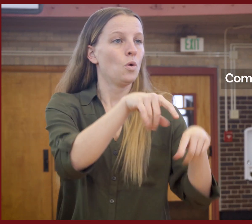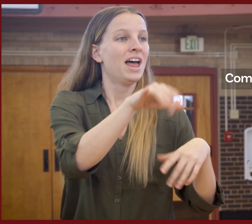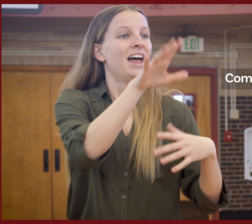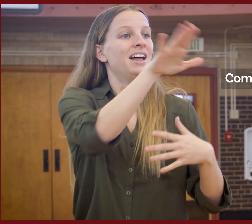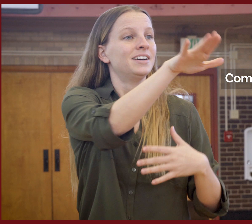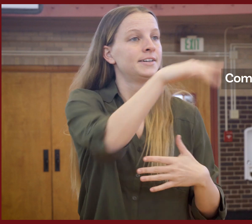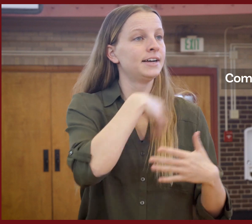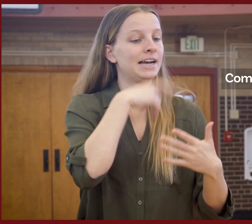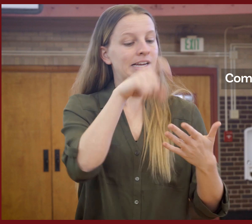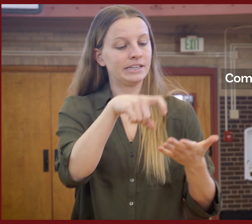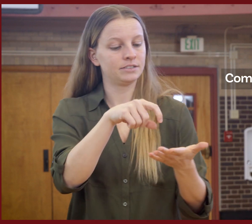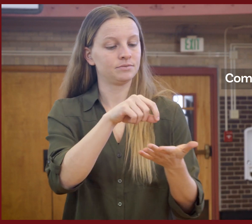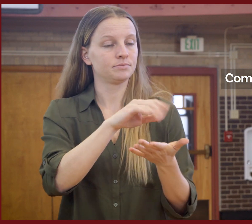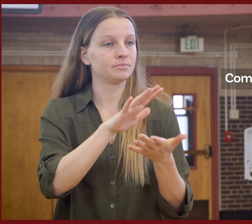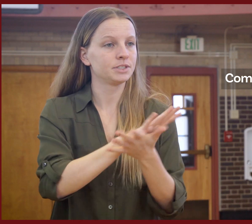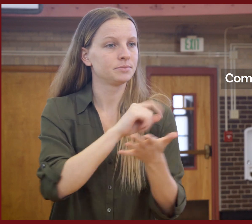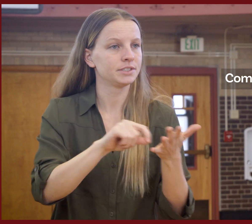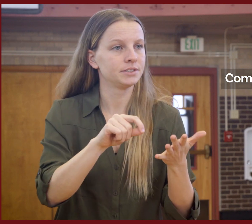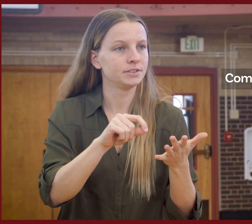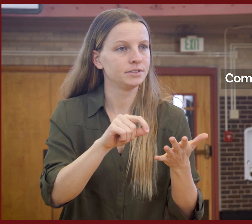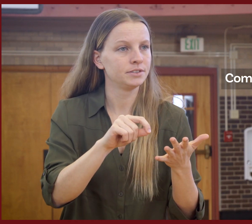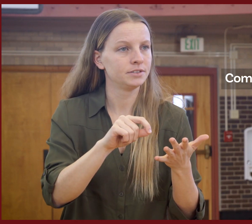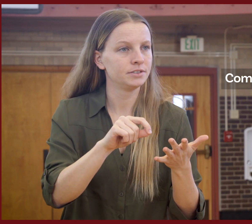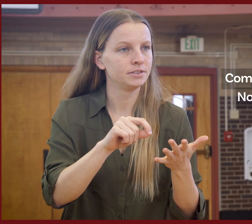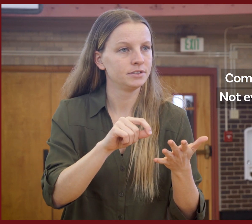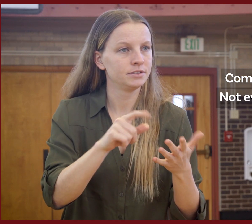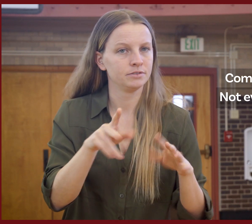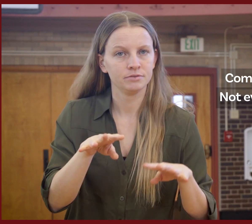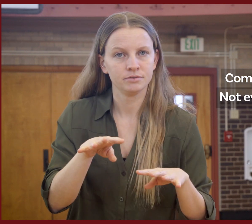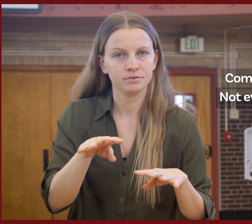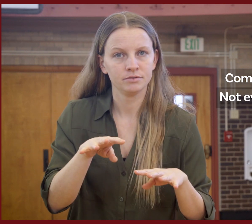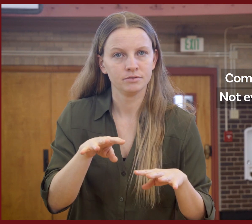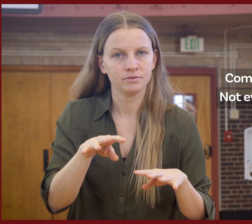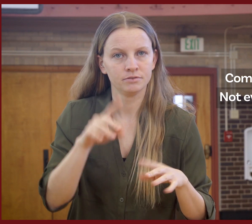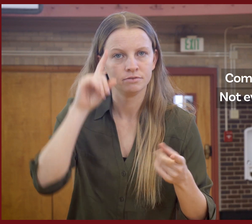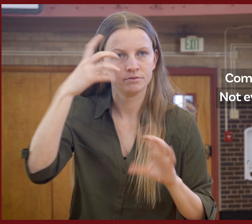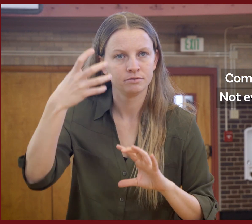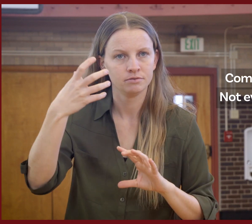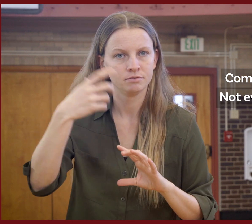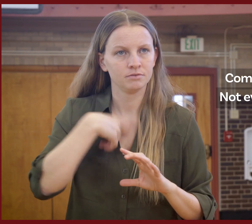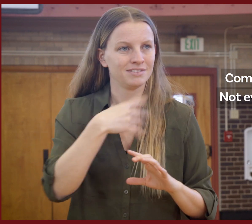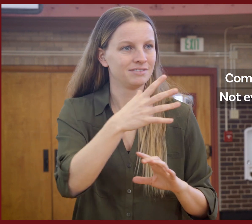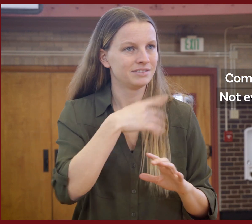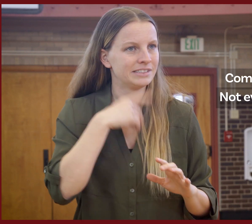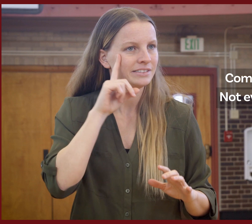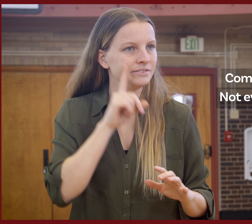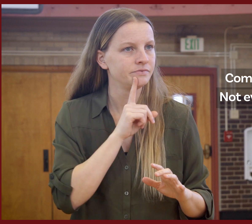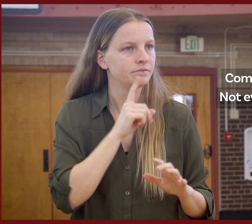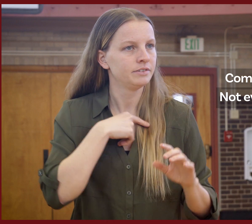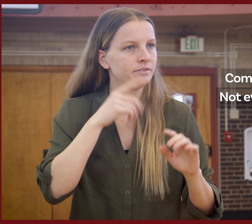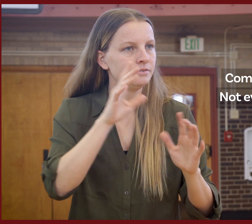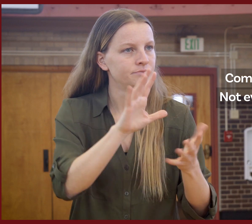So when I go and I say I need a paper and pencil, the people just stare at me and are all confused.